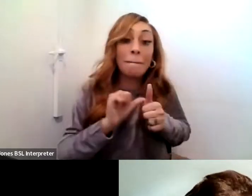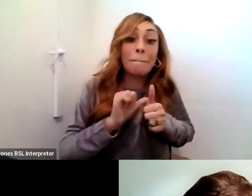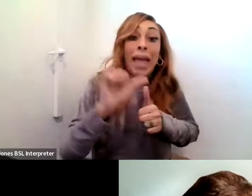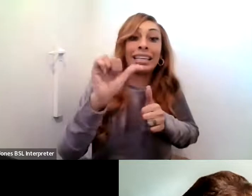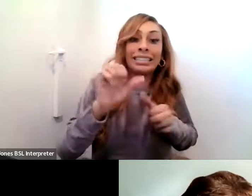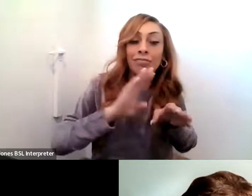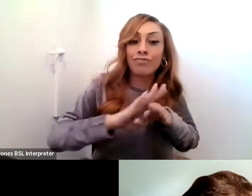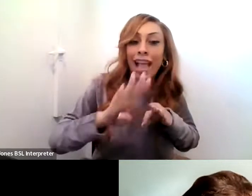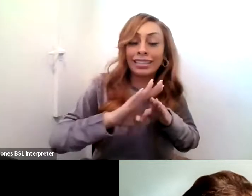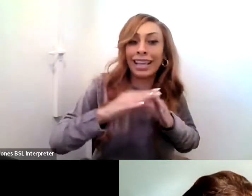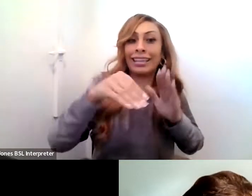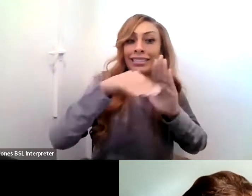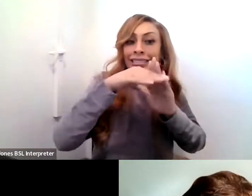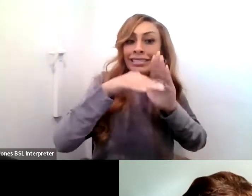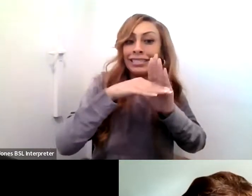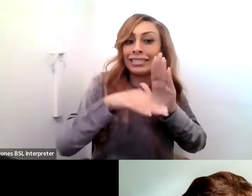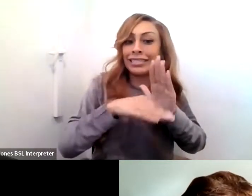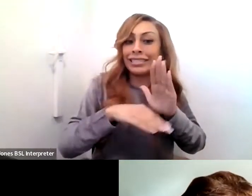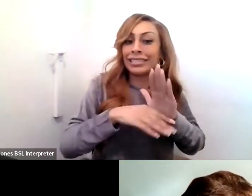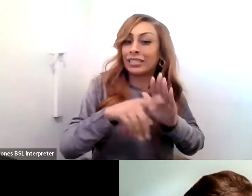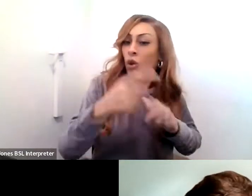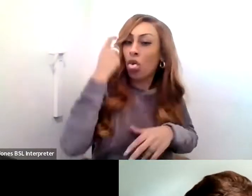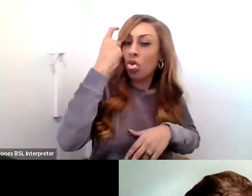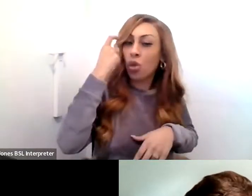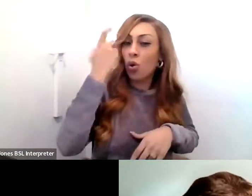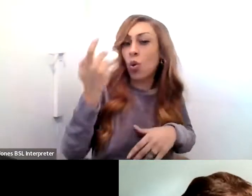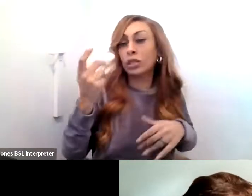Can I ask you to talk a little bit about your thoughts on that topic in particular?